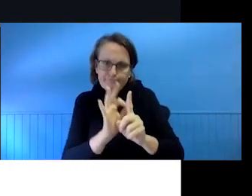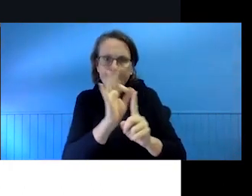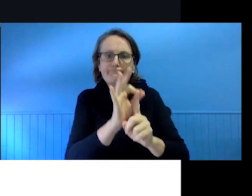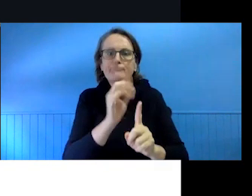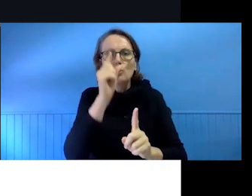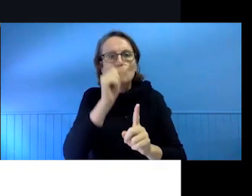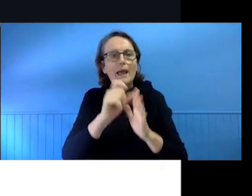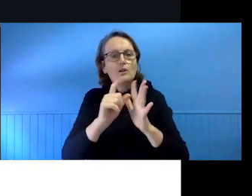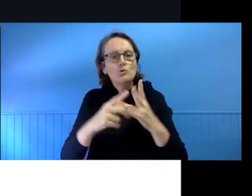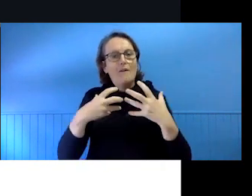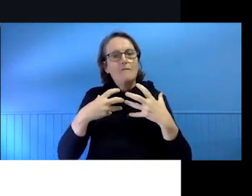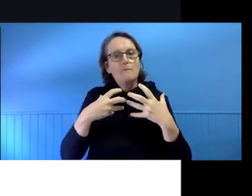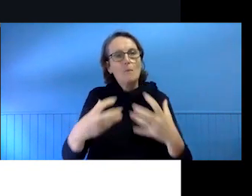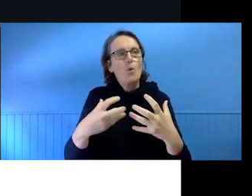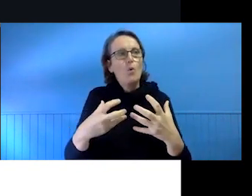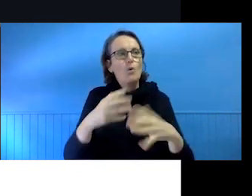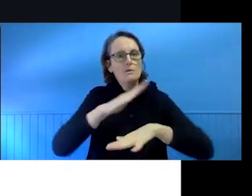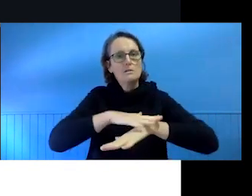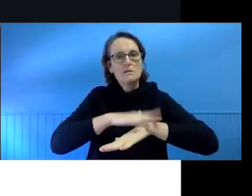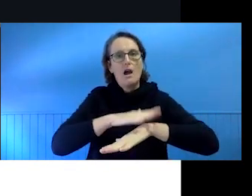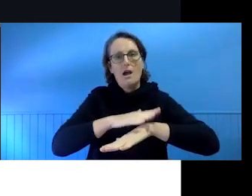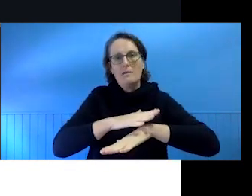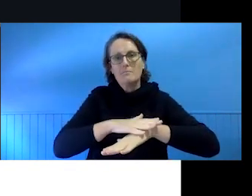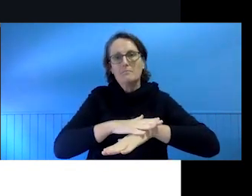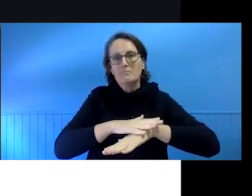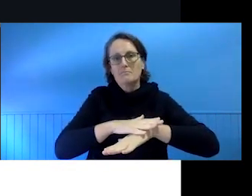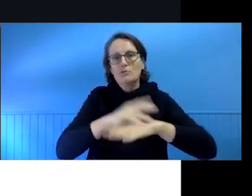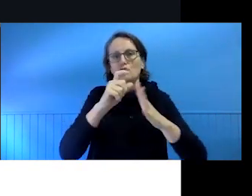having more capacity than you usually would, without the day to